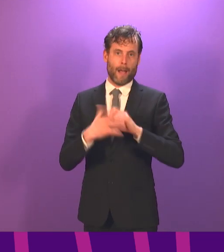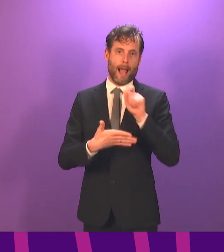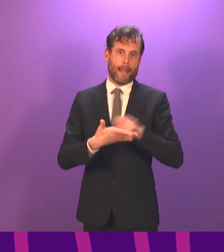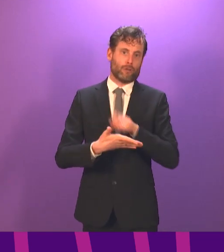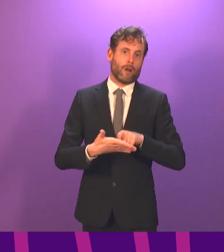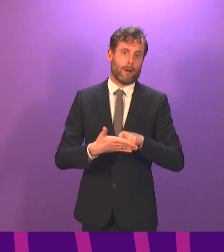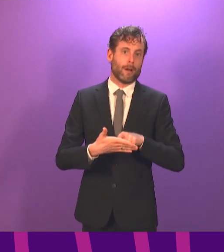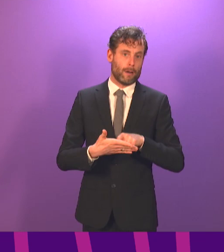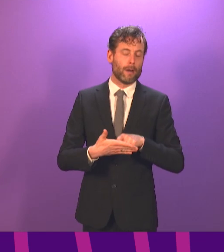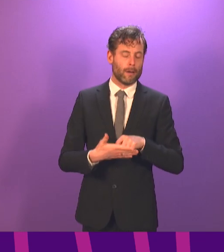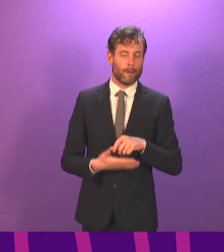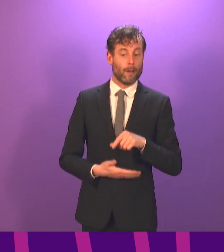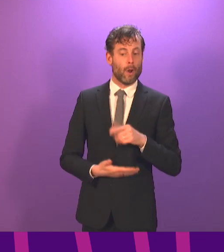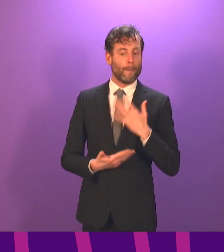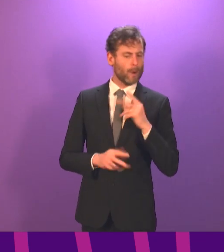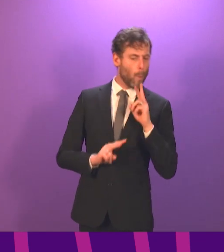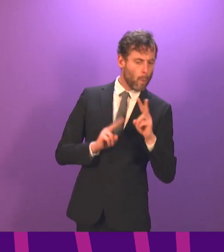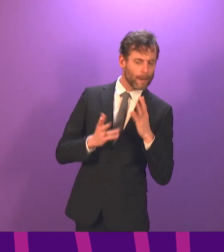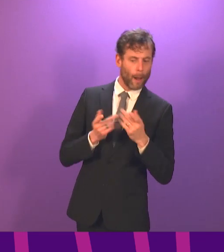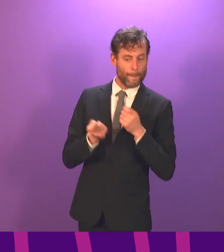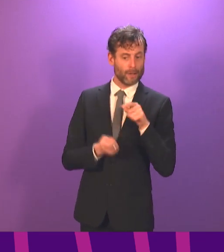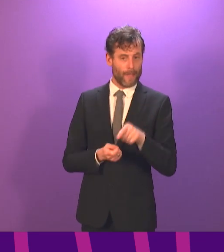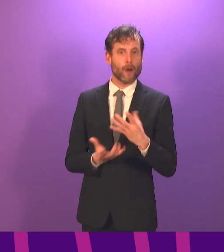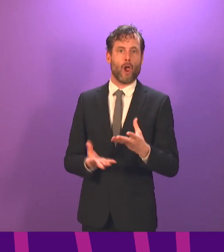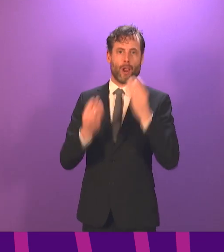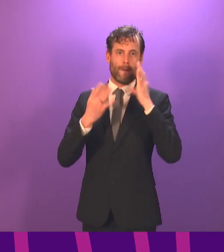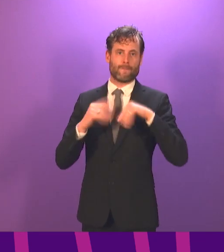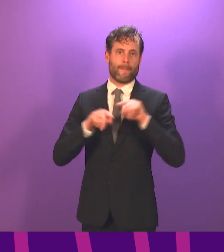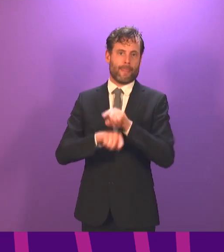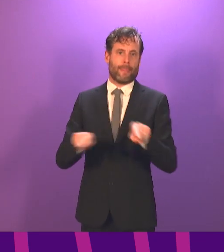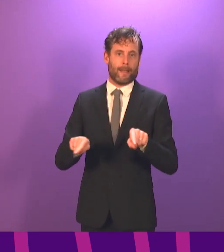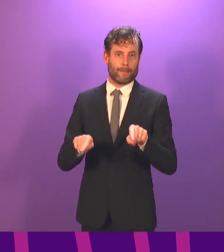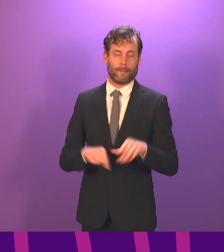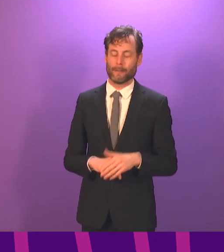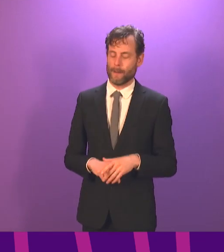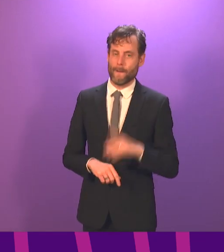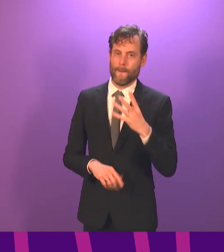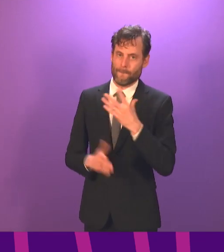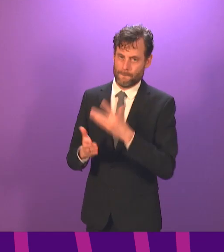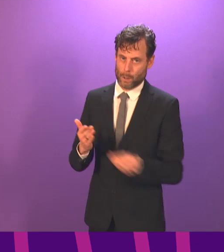Quite a lot has been derived from those. Measures such as having an additional member of staff at